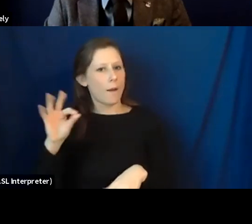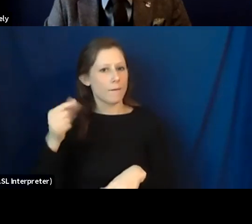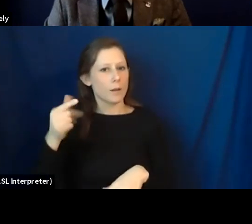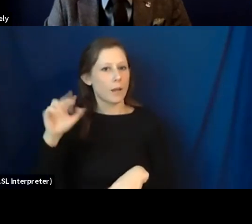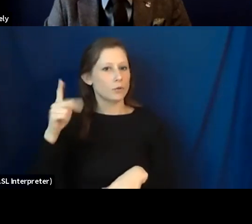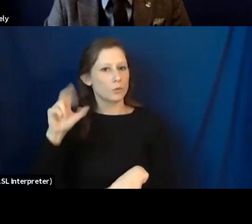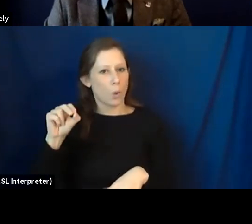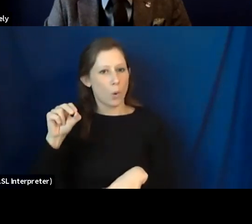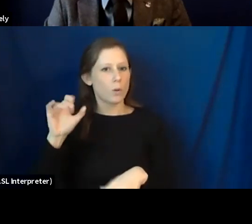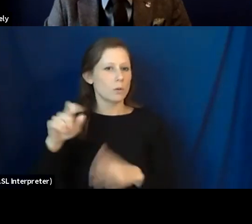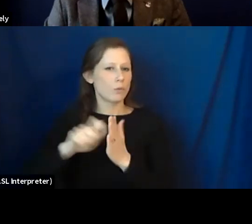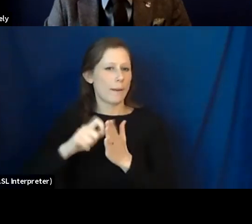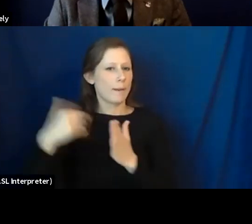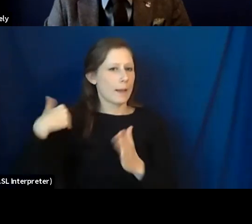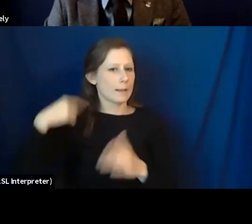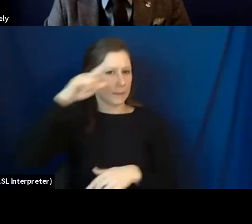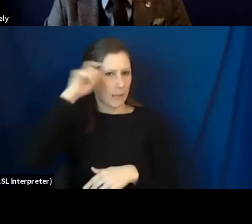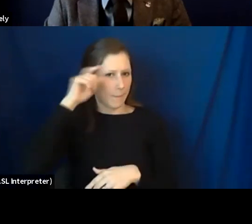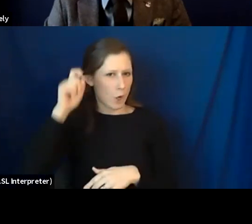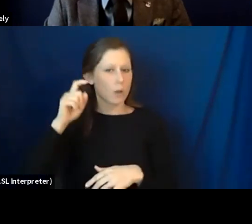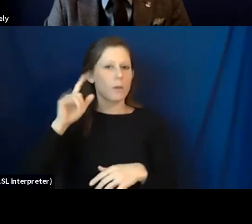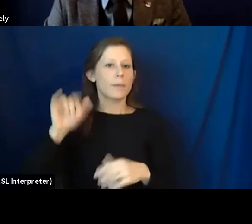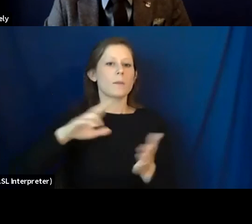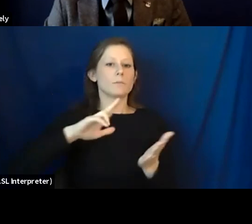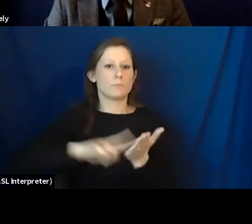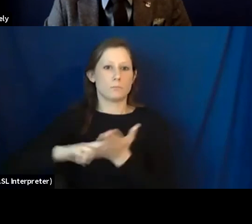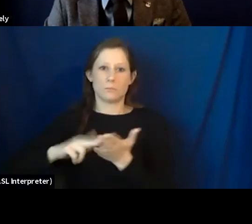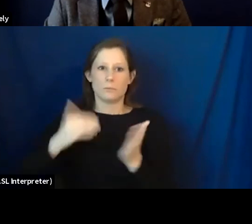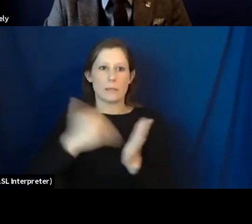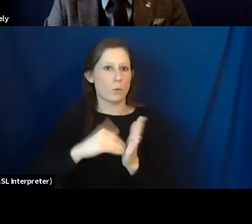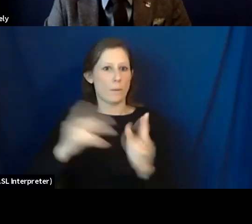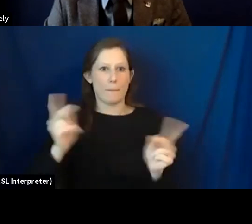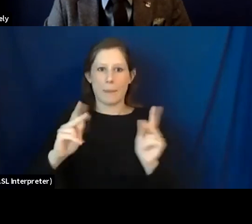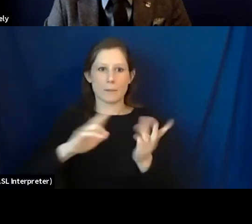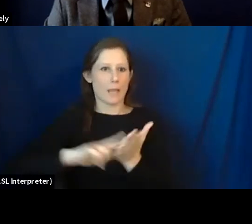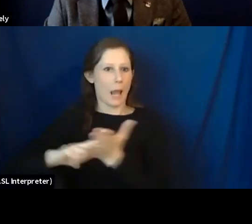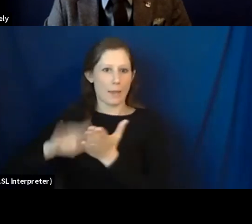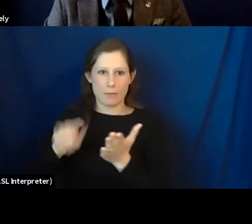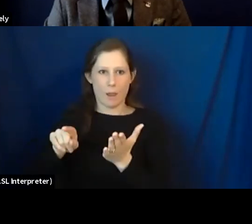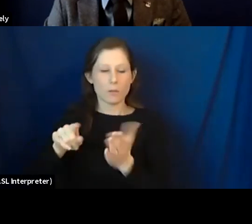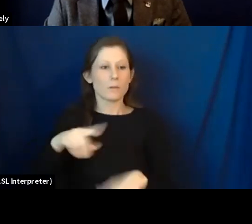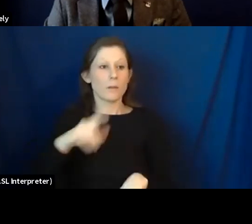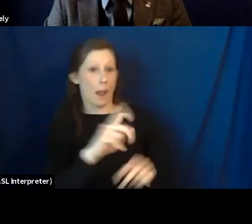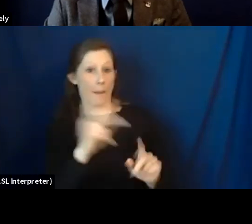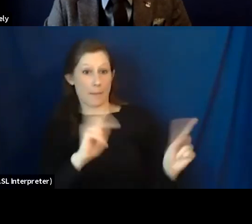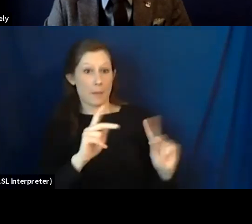um that was found signed by thousands of people that asked people to take a look at the racial